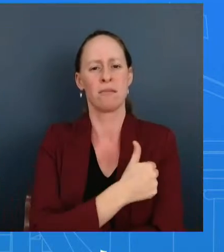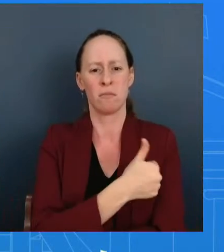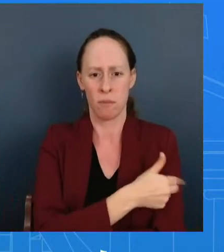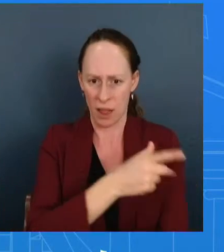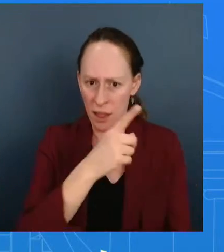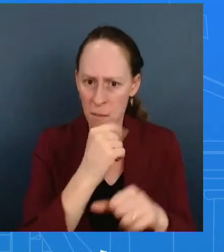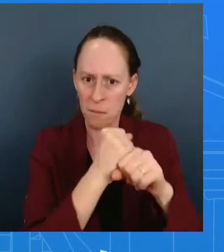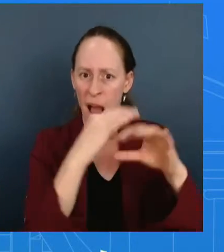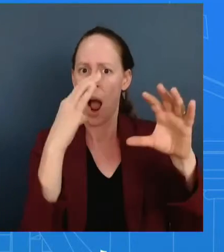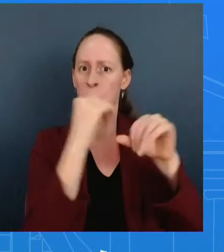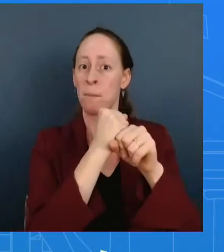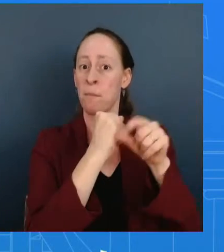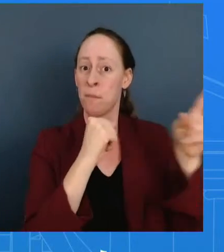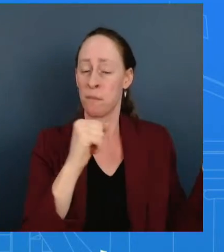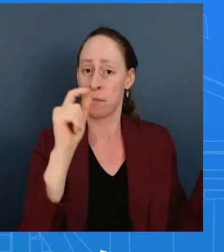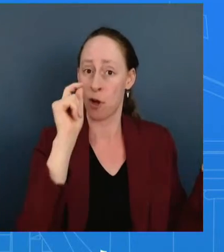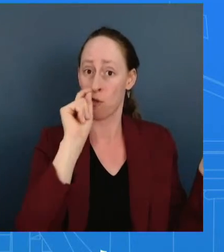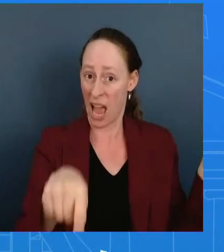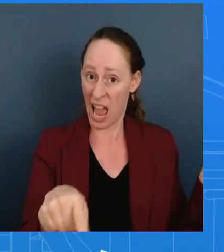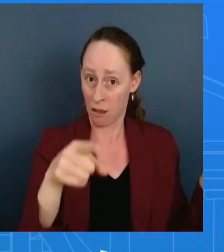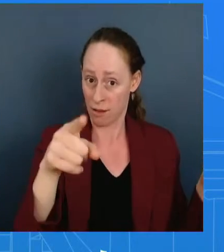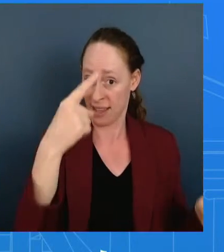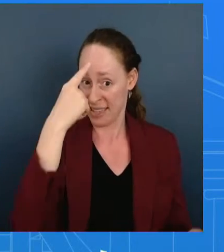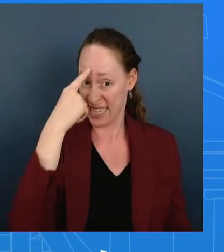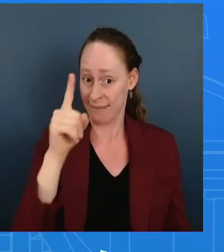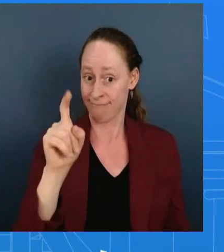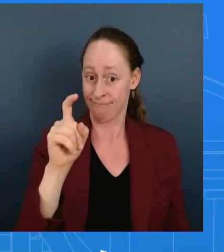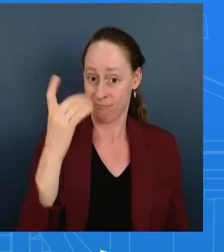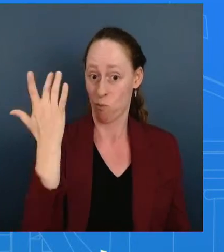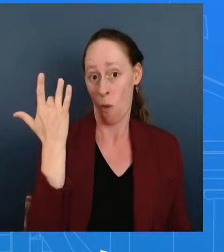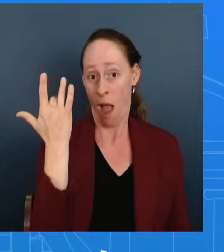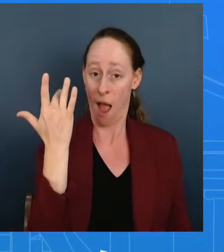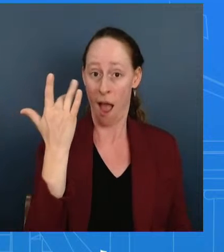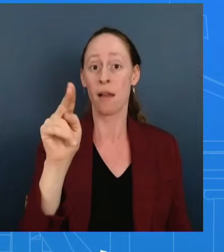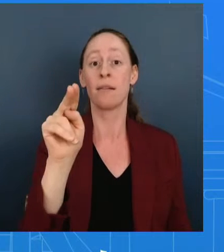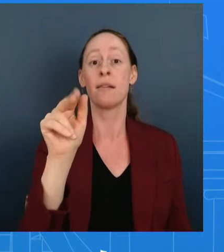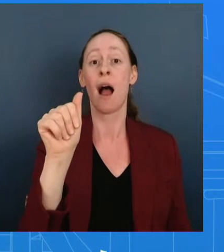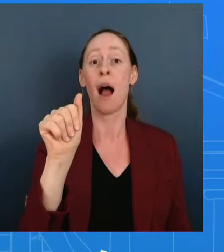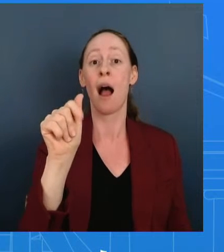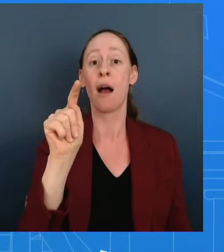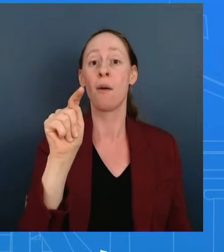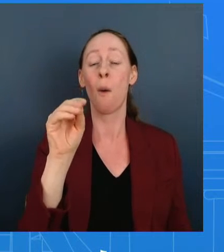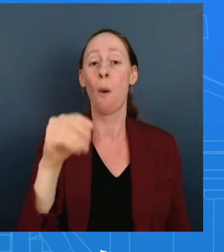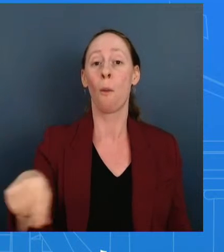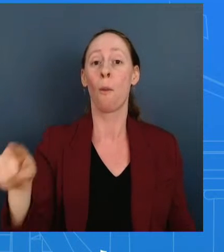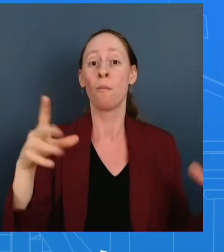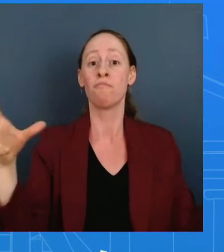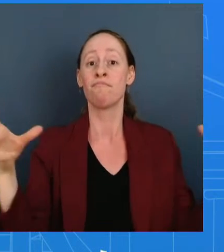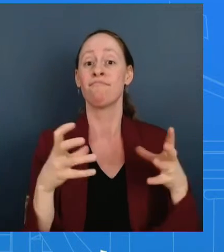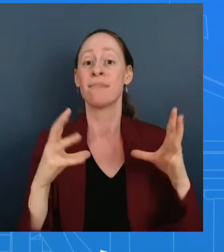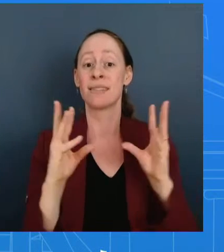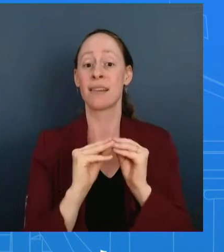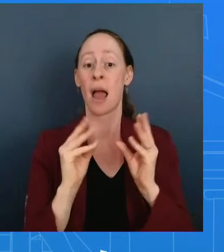Mr. Kirby: It's hard to draw a line, Mary, to that. I mean, sadly, this is par for the course for Mr. Putin